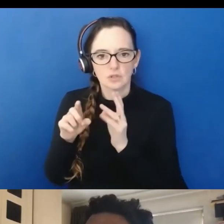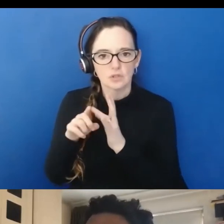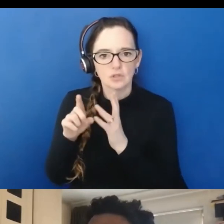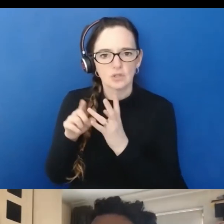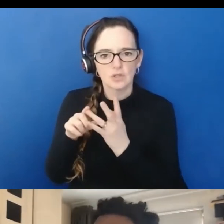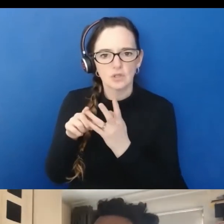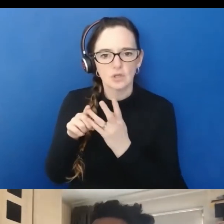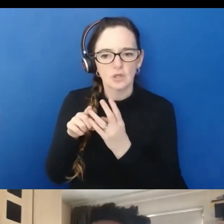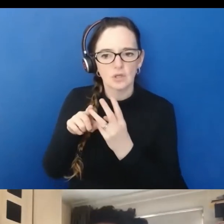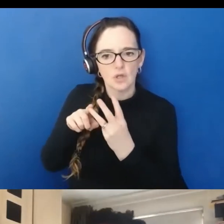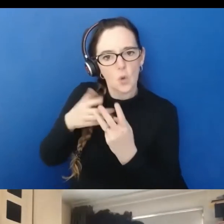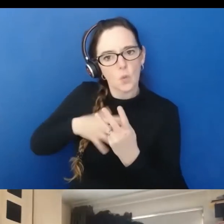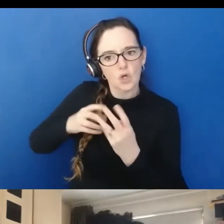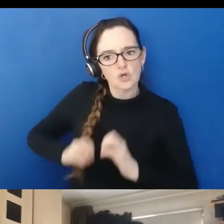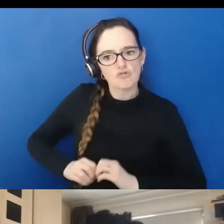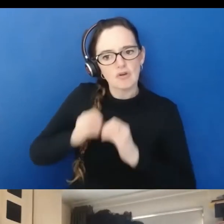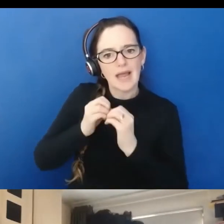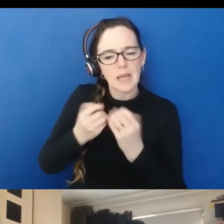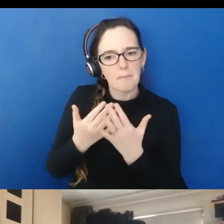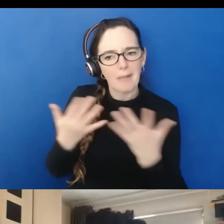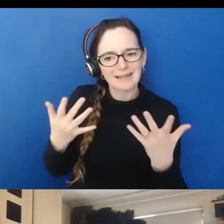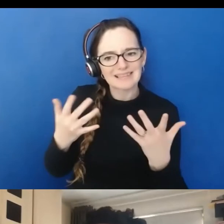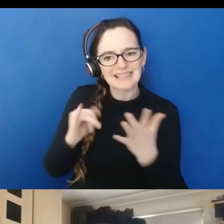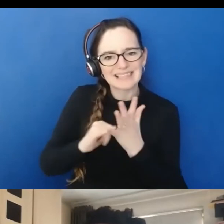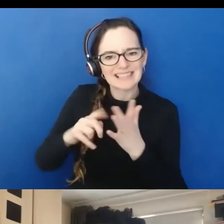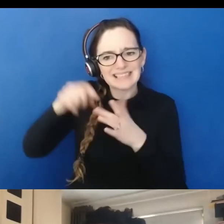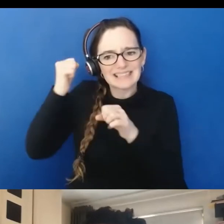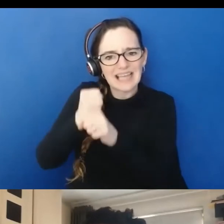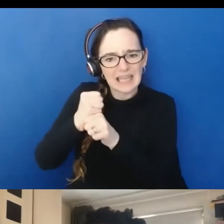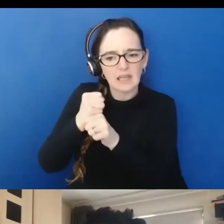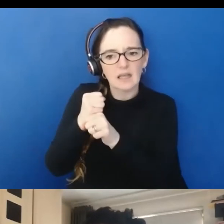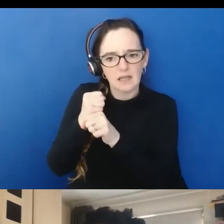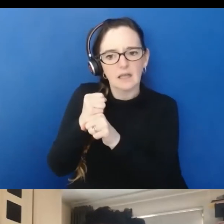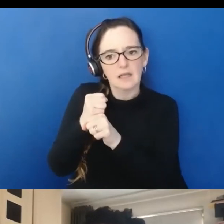a multisig which is like basically a percentage-driven